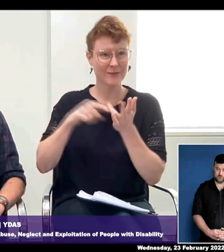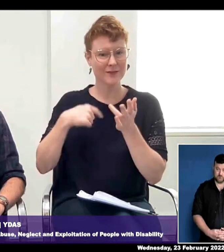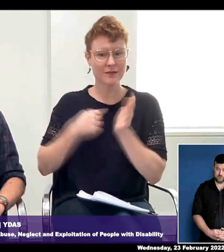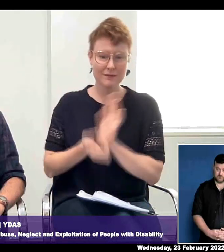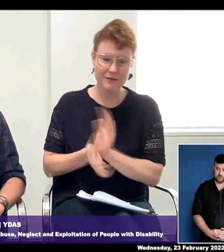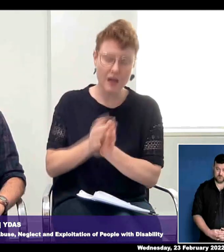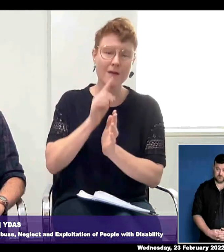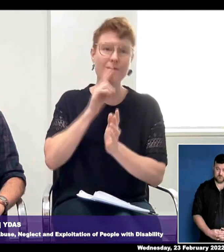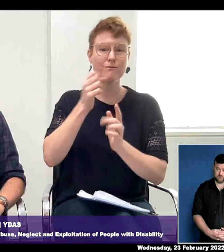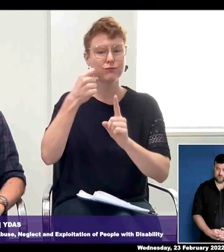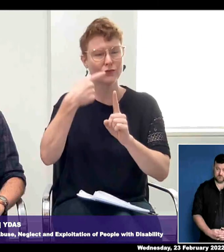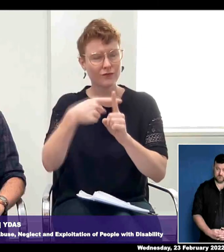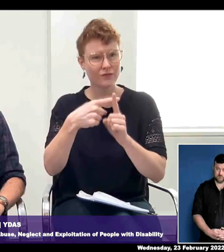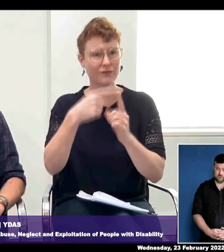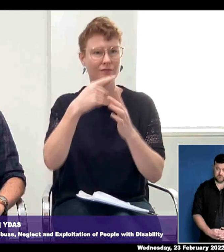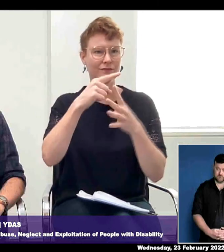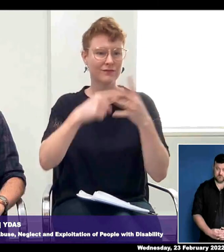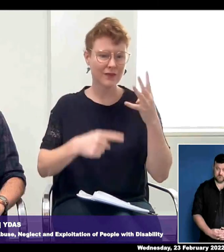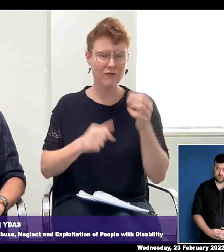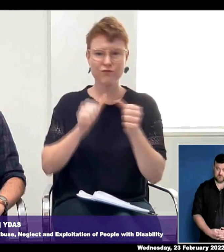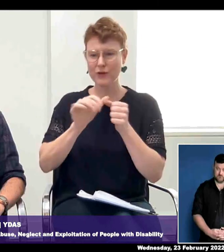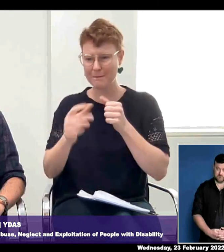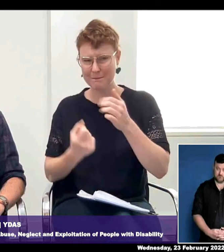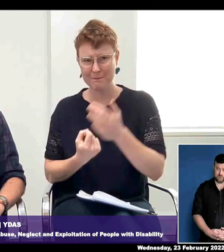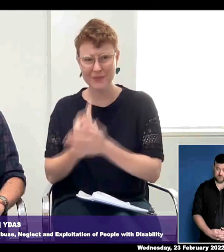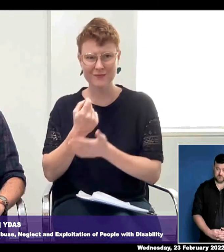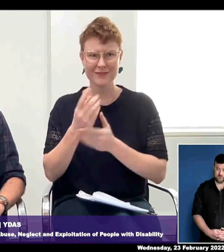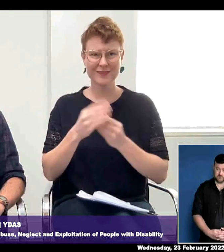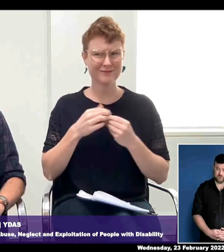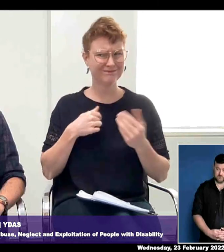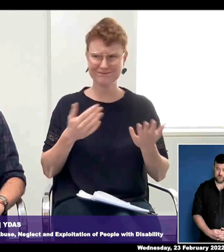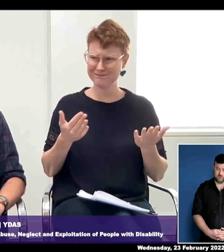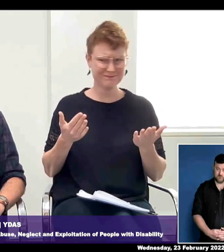They did really try and sell the idea to me and speak about all of the perks that would